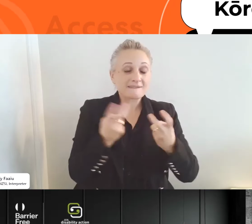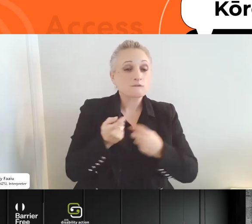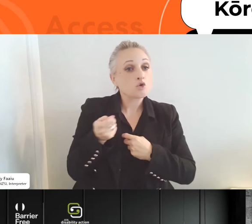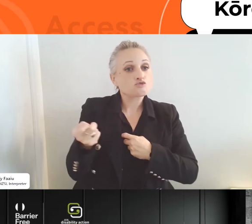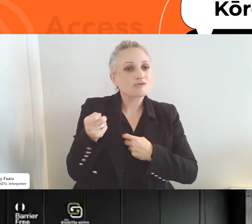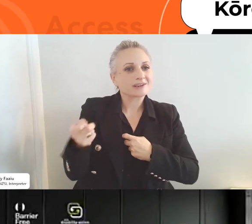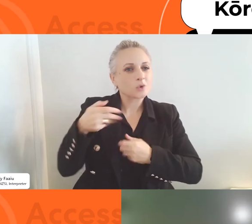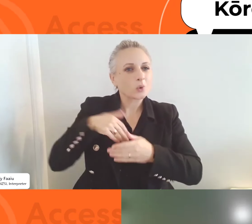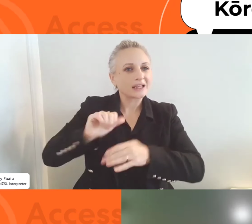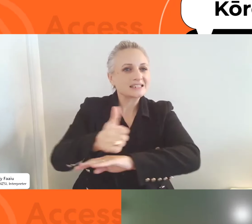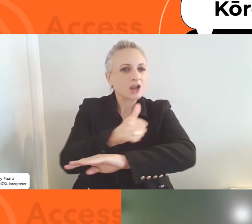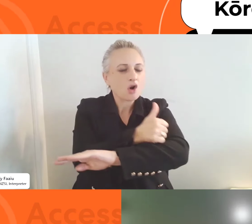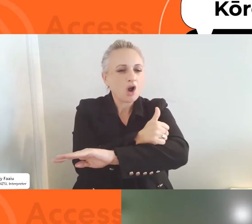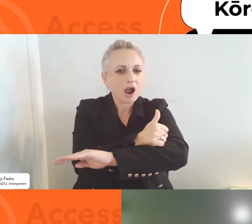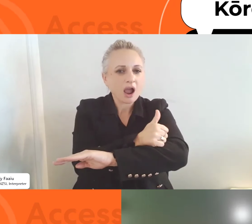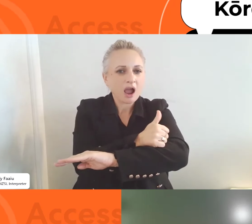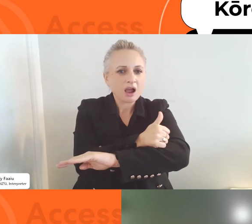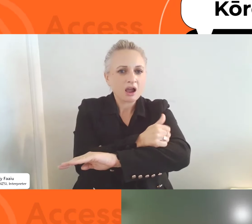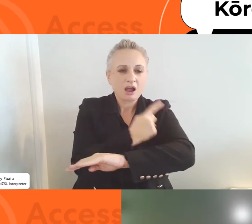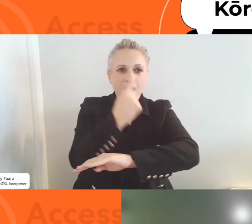you know, I just couldn't find an accessible house to live or